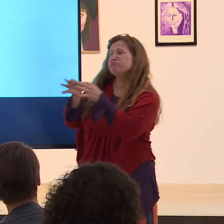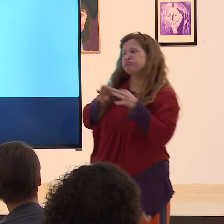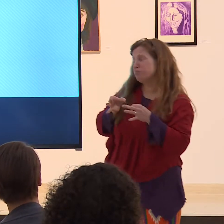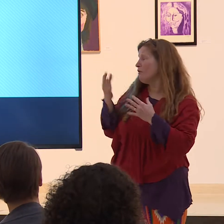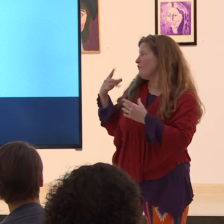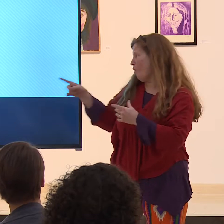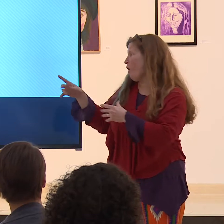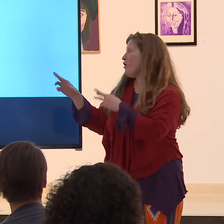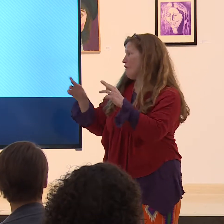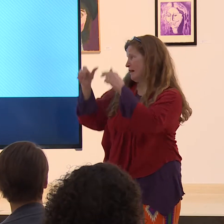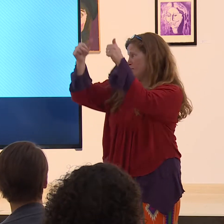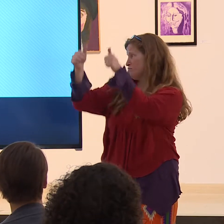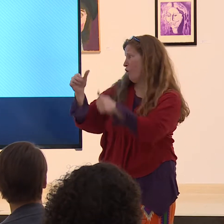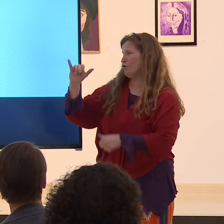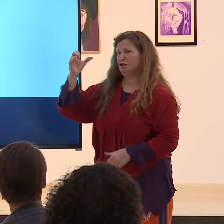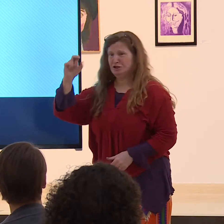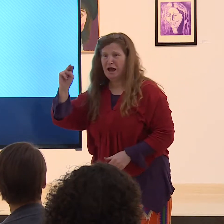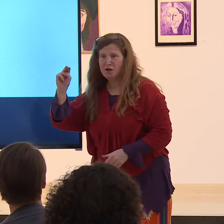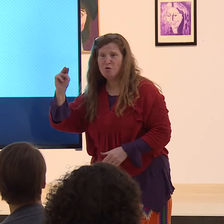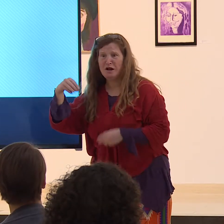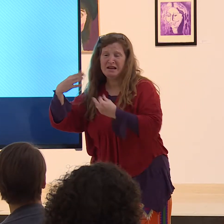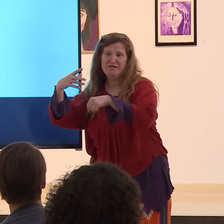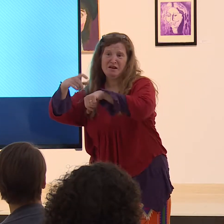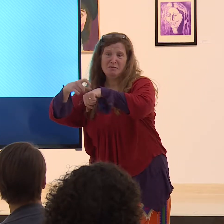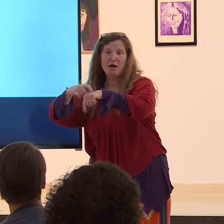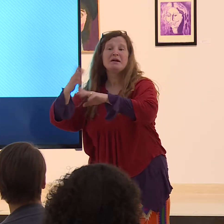to do this community event is incredible.